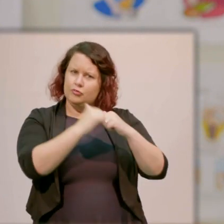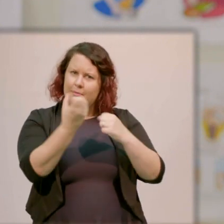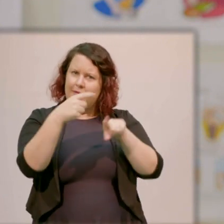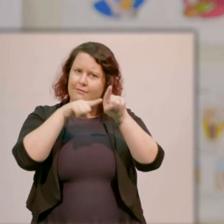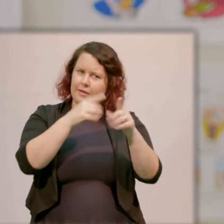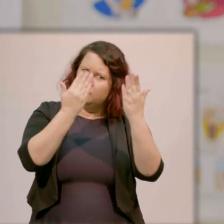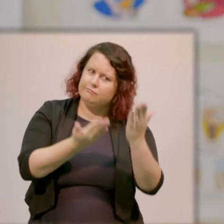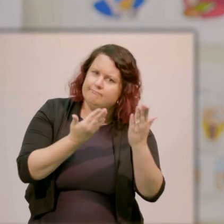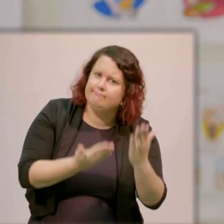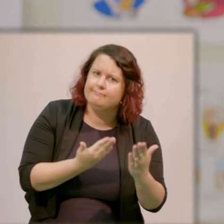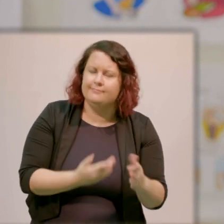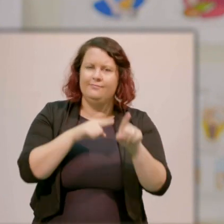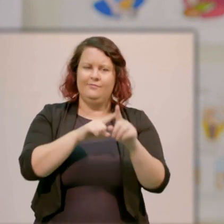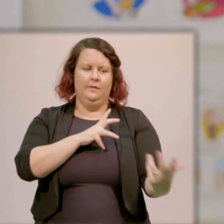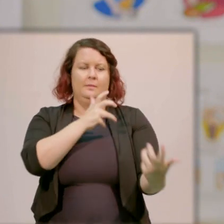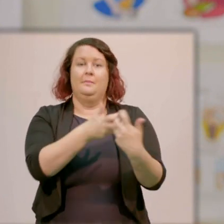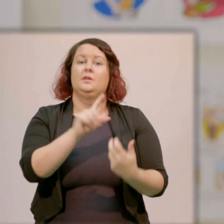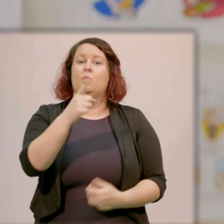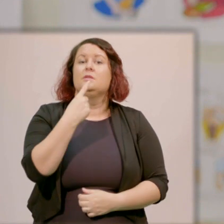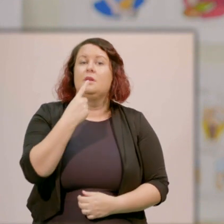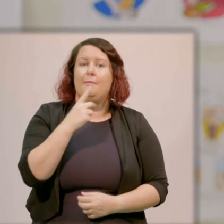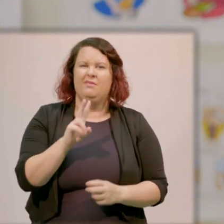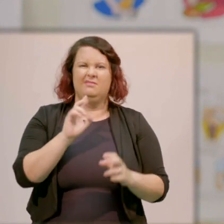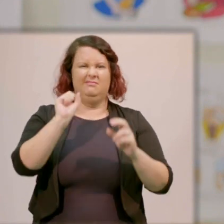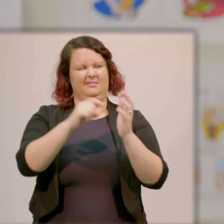and includes certain features that are relevant to the type of text it is.